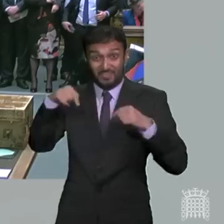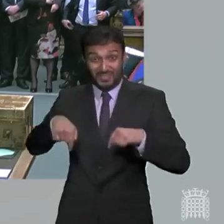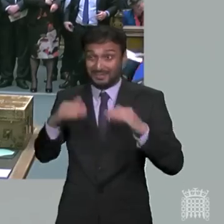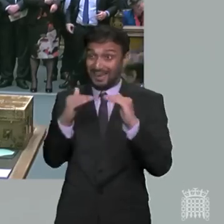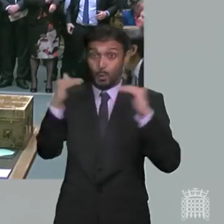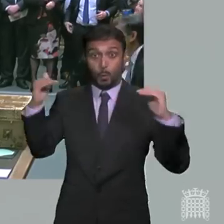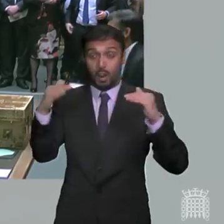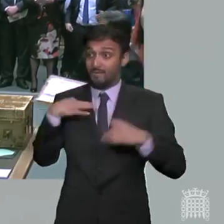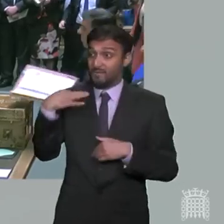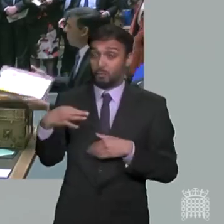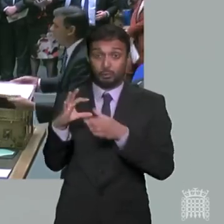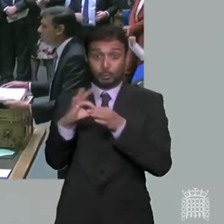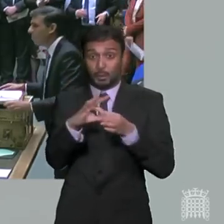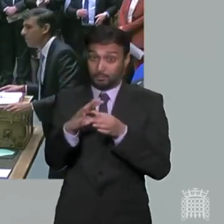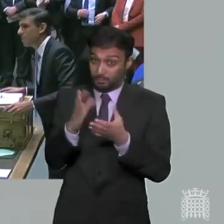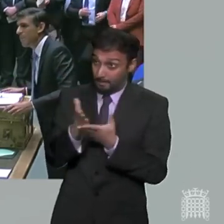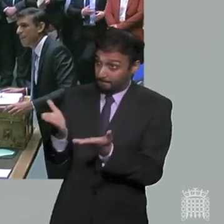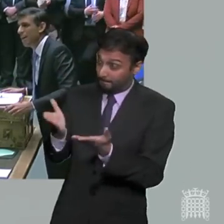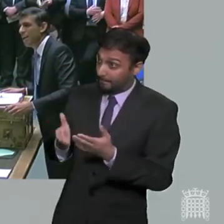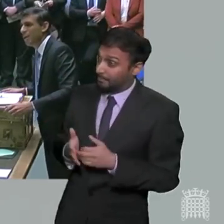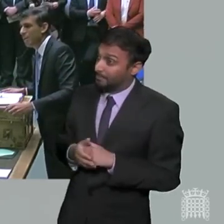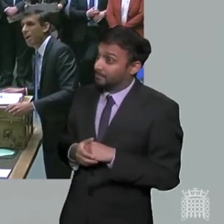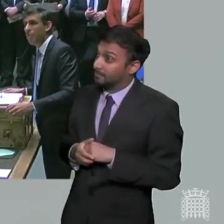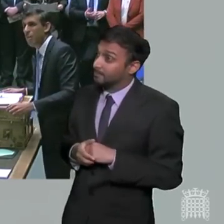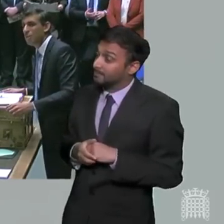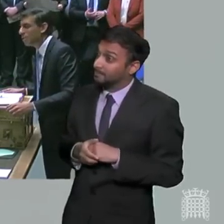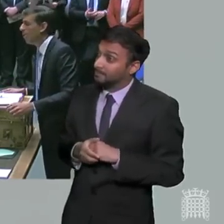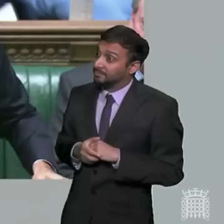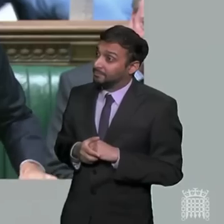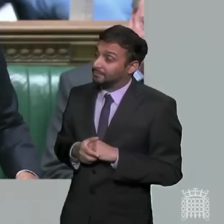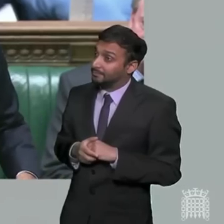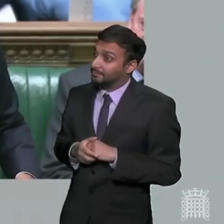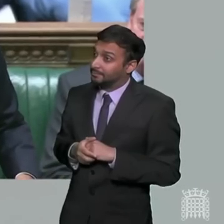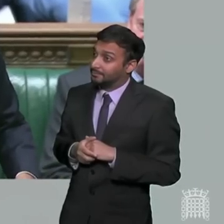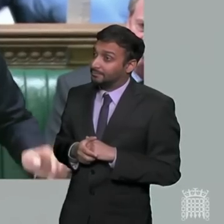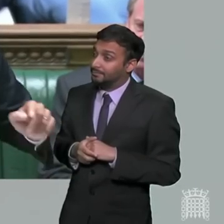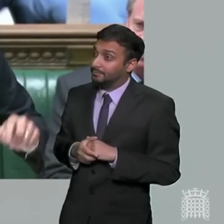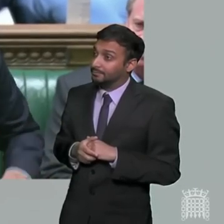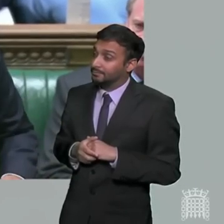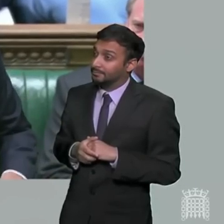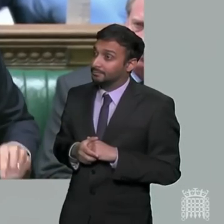The Prime Minister We are focused not on the SNP but on the people